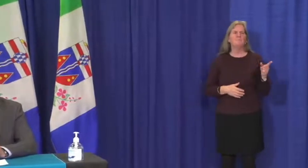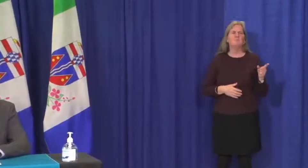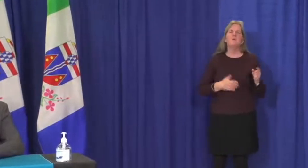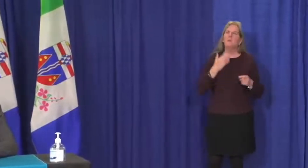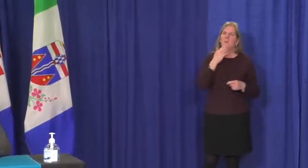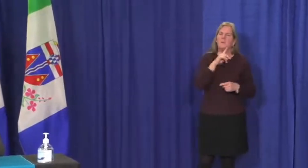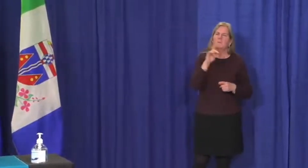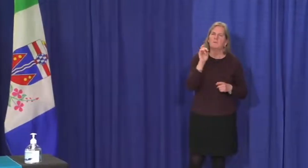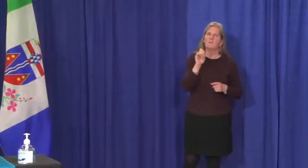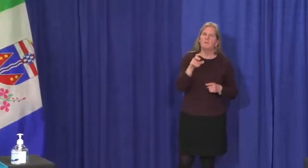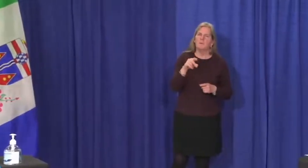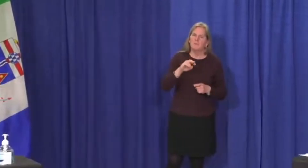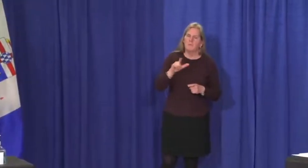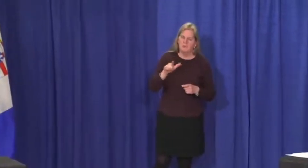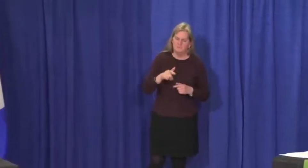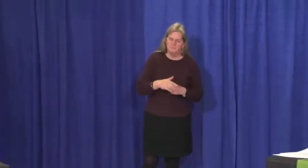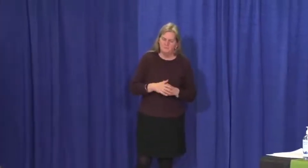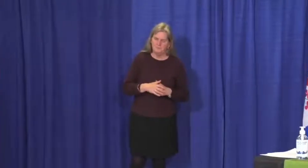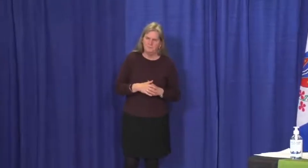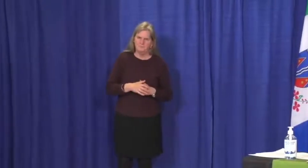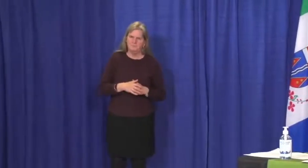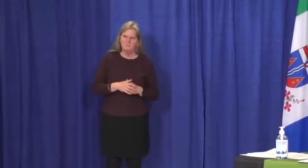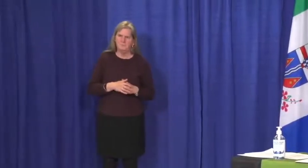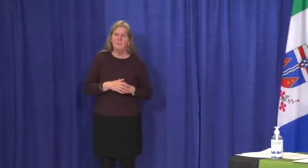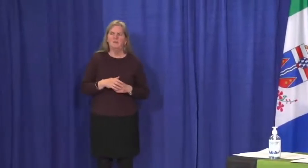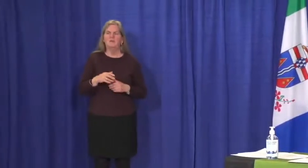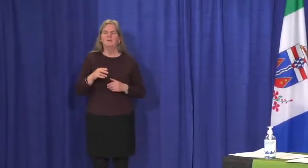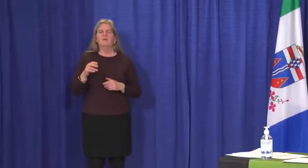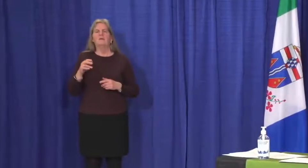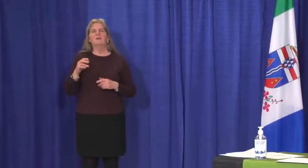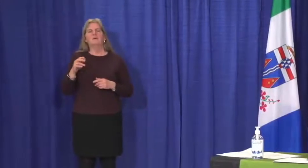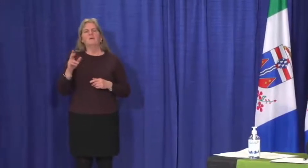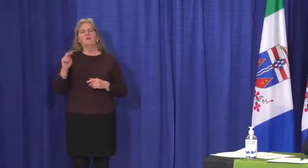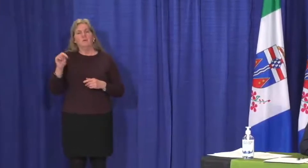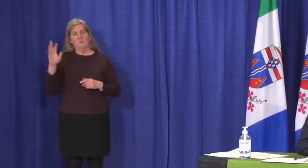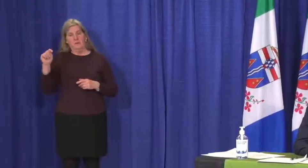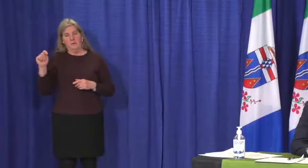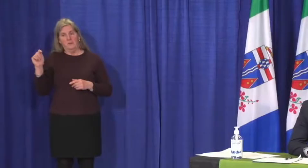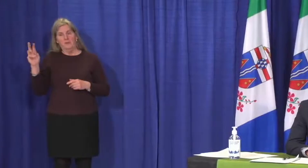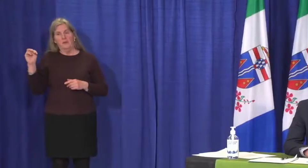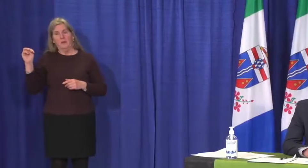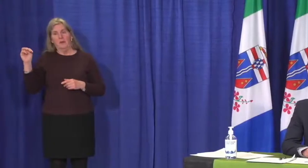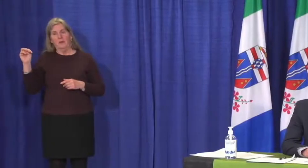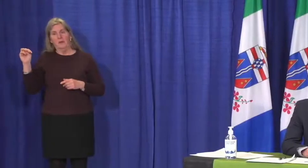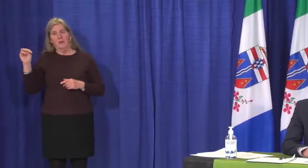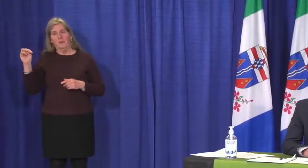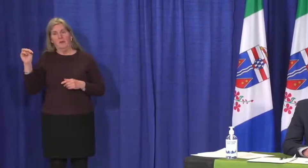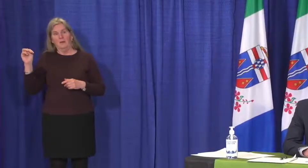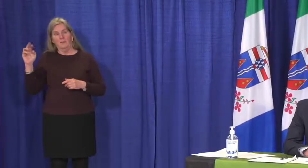I will add to that Paul. Apart from the other territories just keep in mind 3 percent of